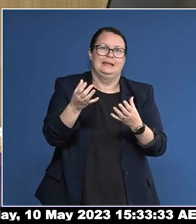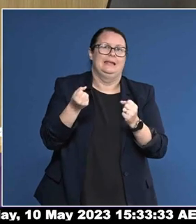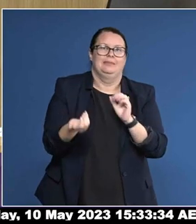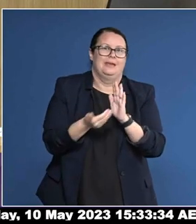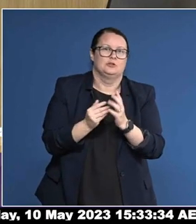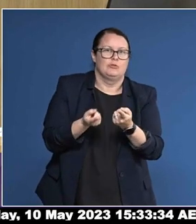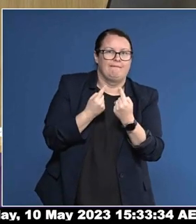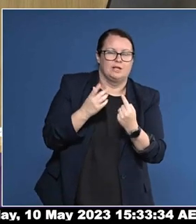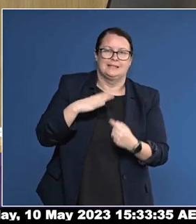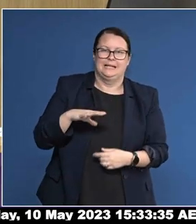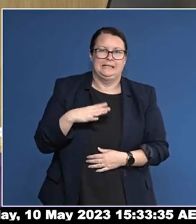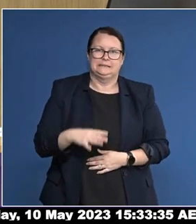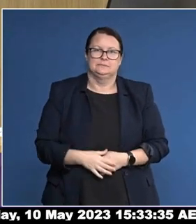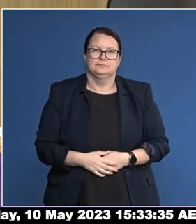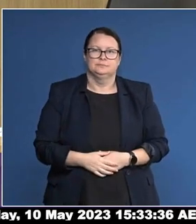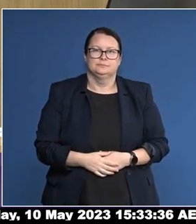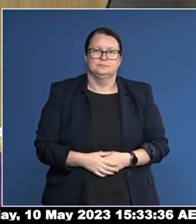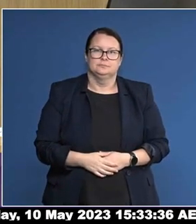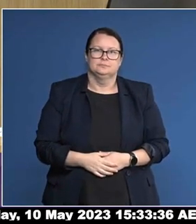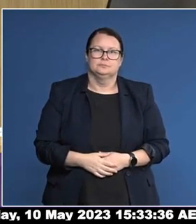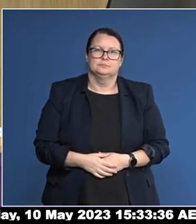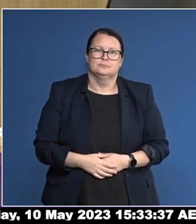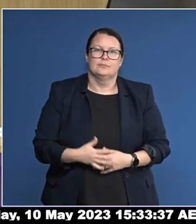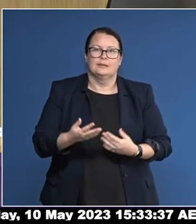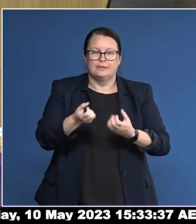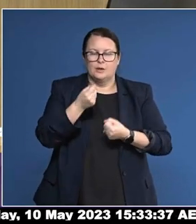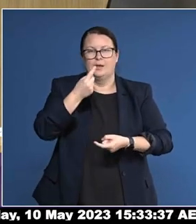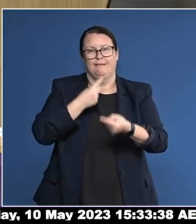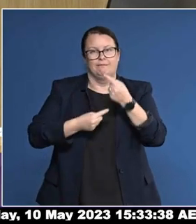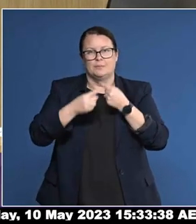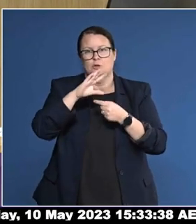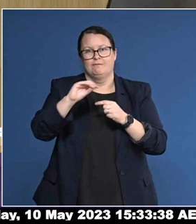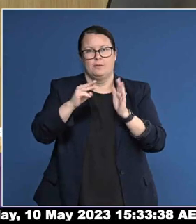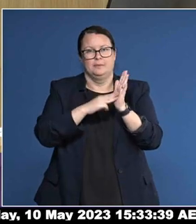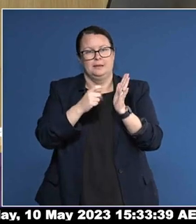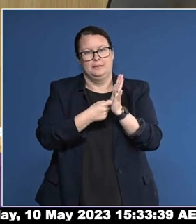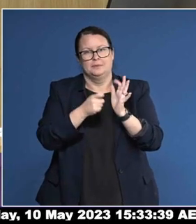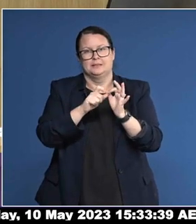came across information via Mr Barrett, in terms of what he communicated to - to our